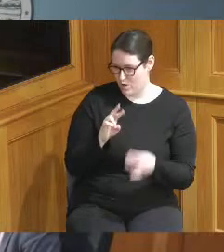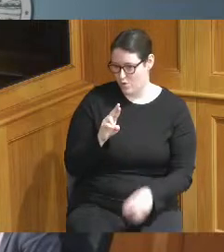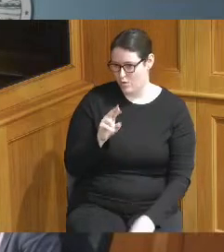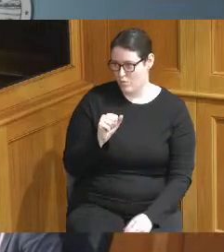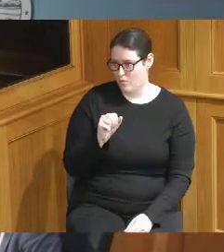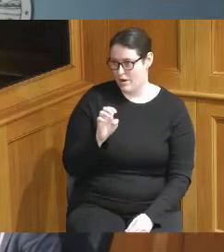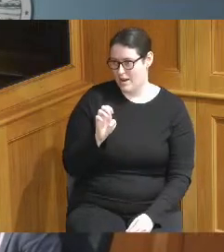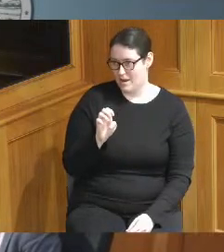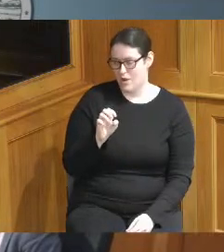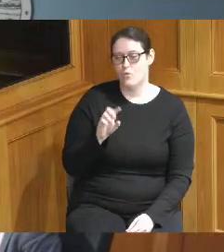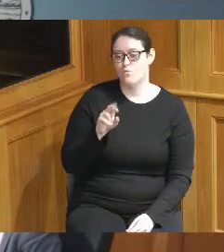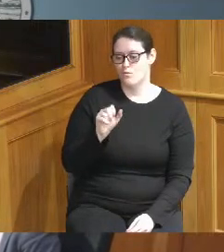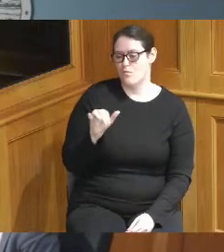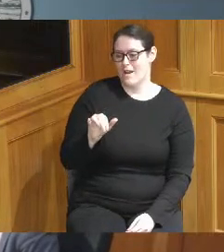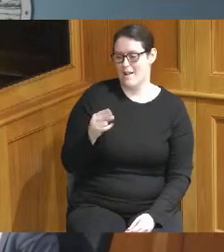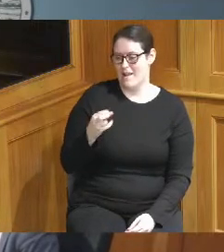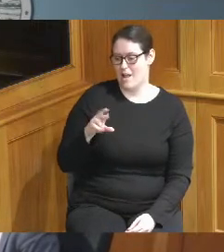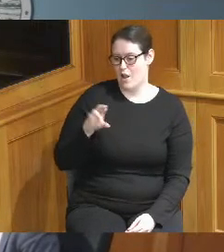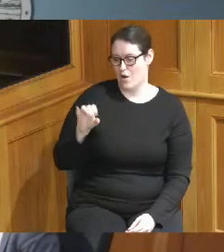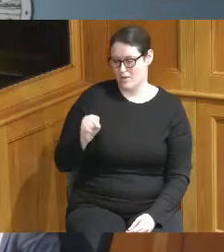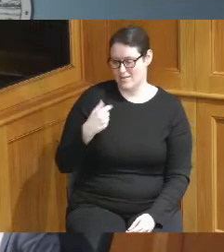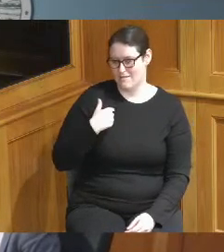(Commissioner Driehaus) okay all right so I too had circled